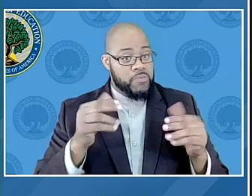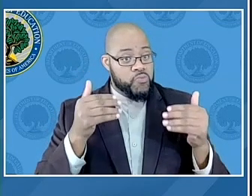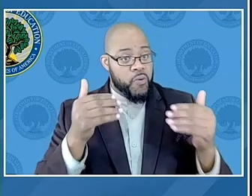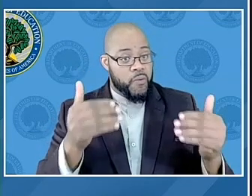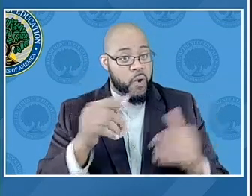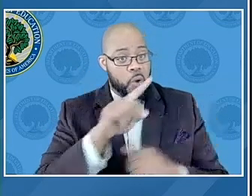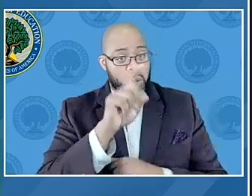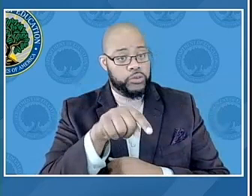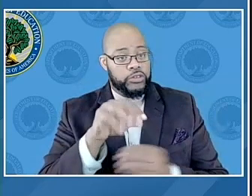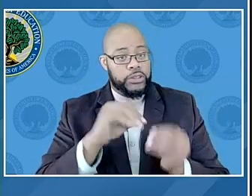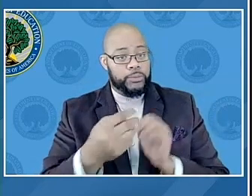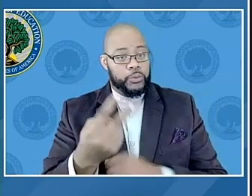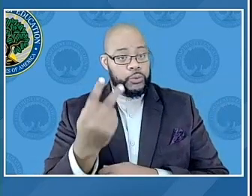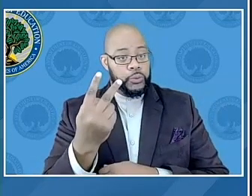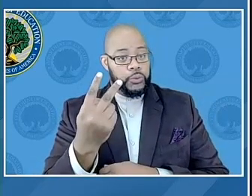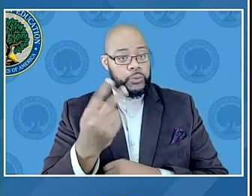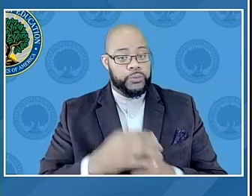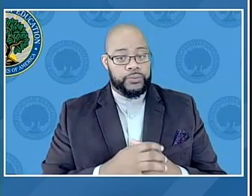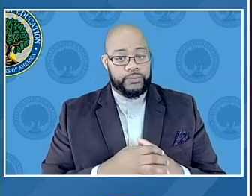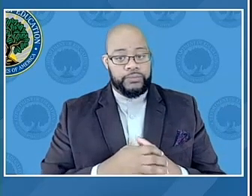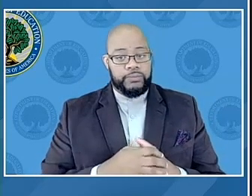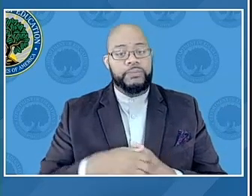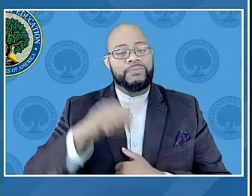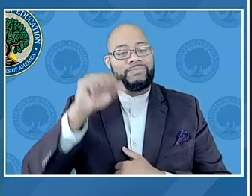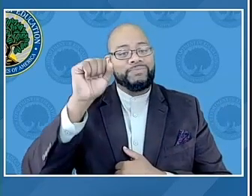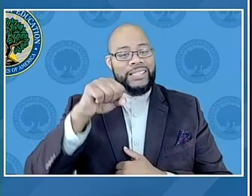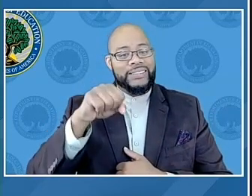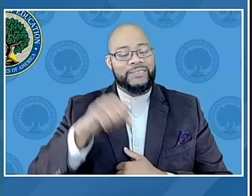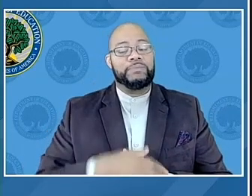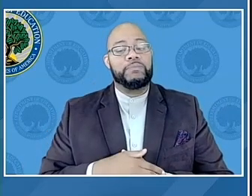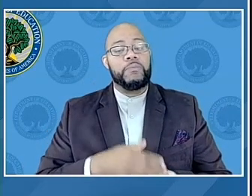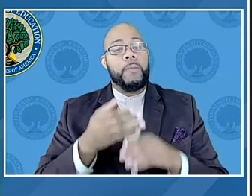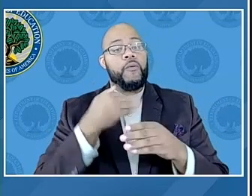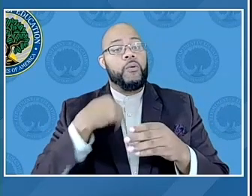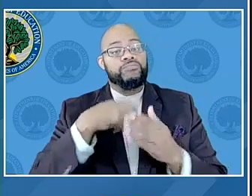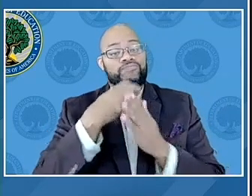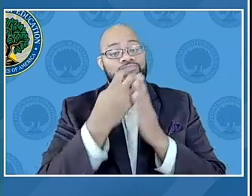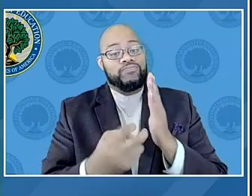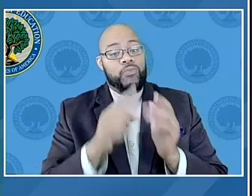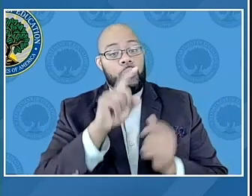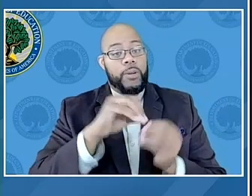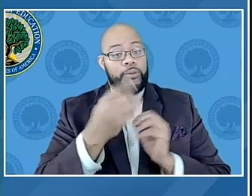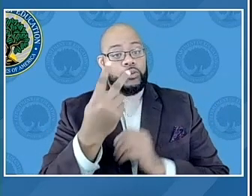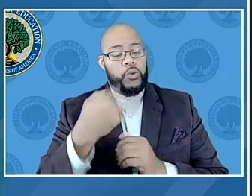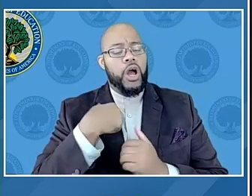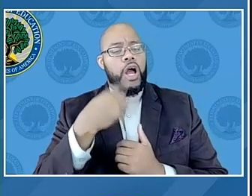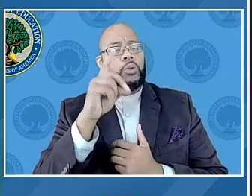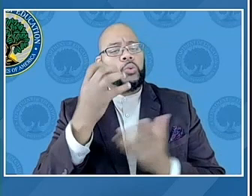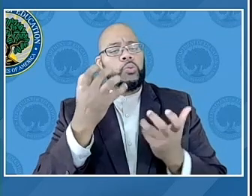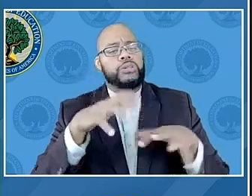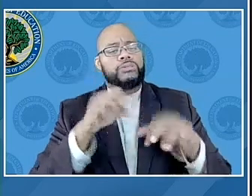two. Right. Before we jump into question number two, I do want to just take a second to mention